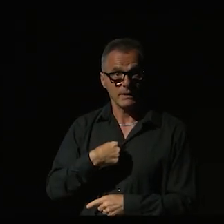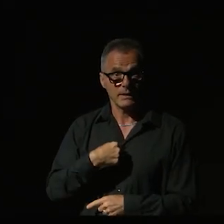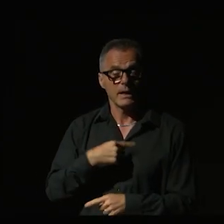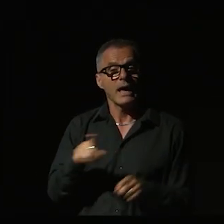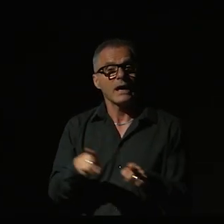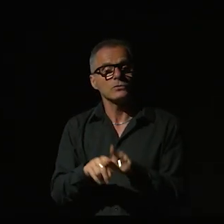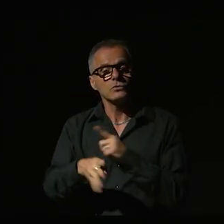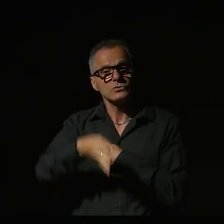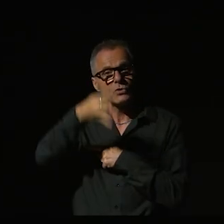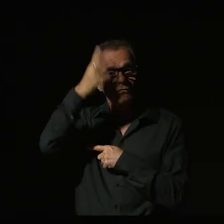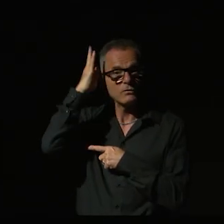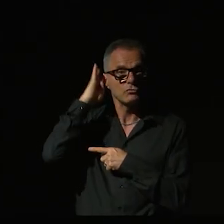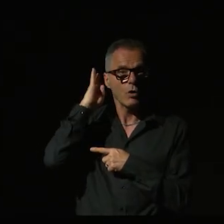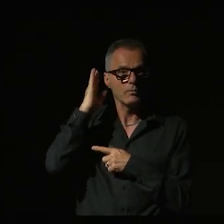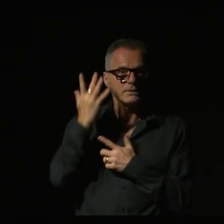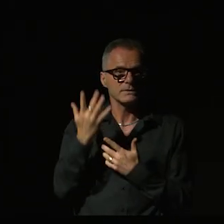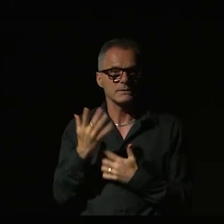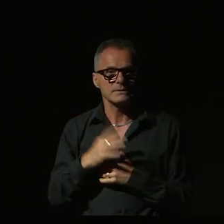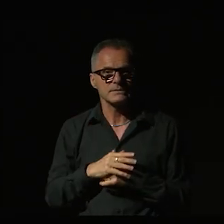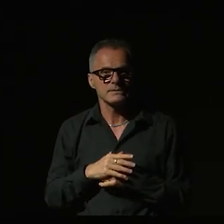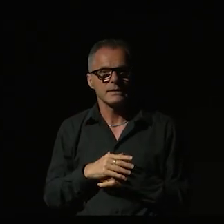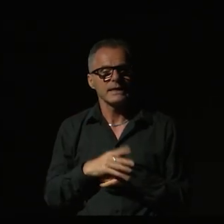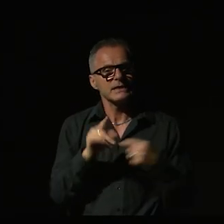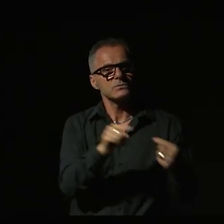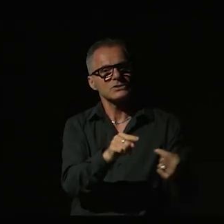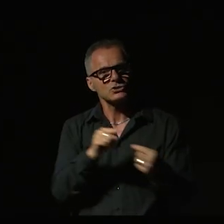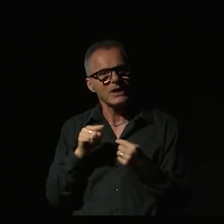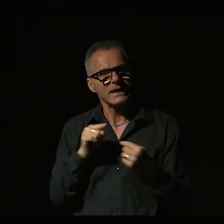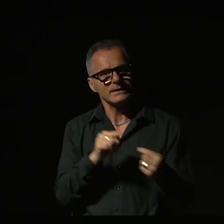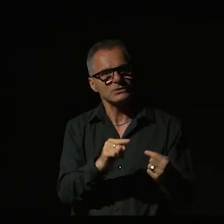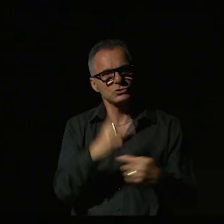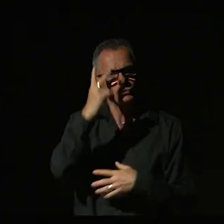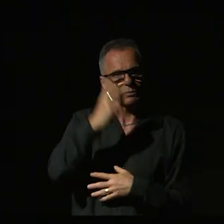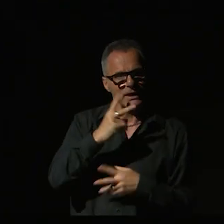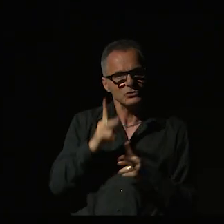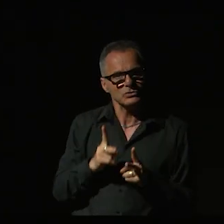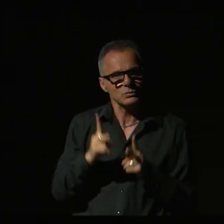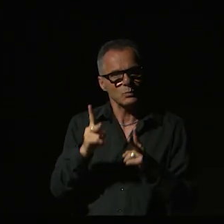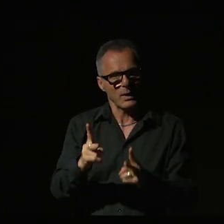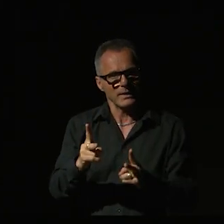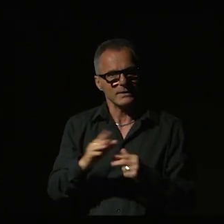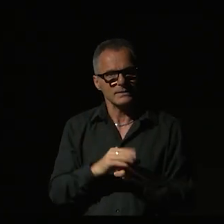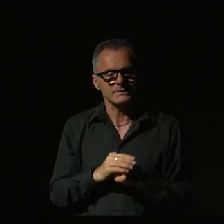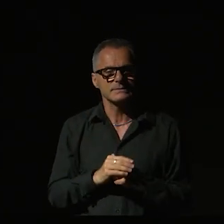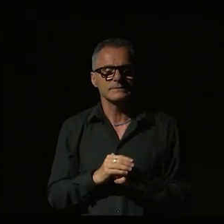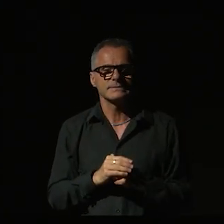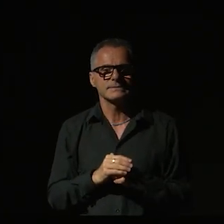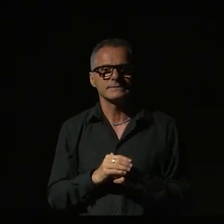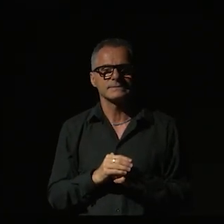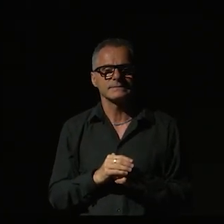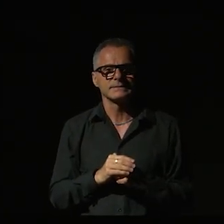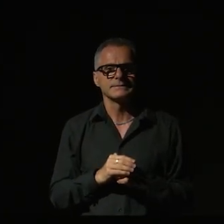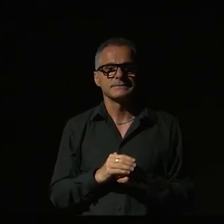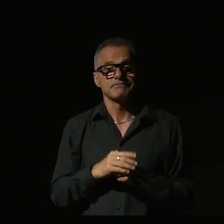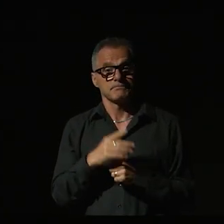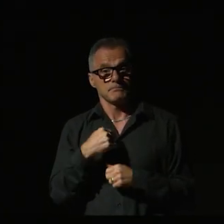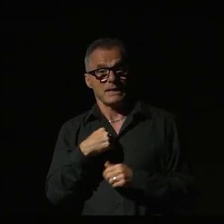who sought to challenge the ancients in executions not to escape their principles. And I'm only showing these examples